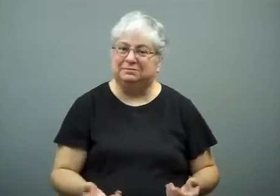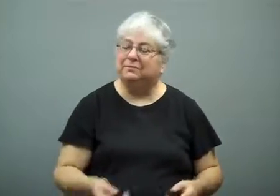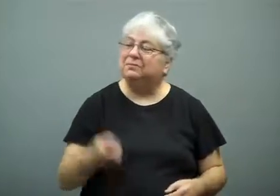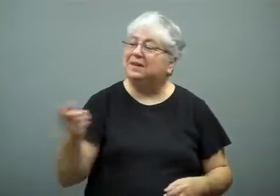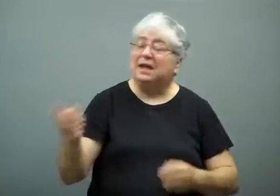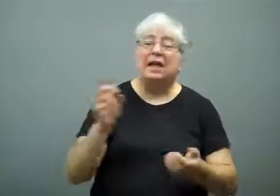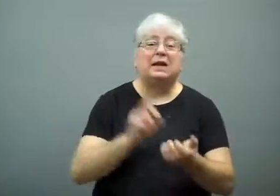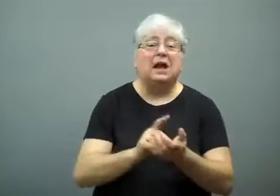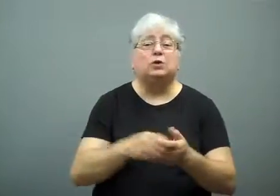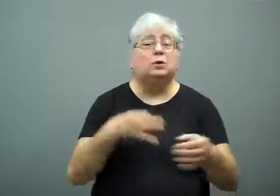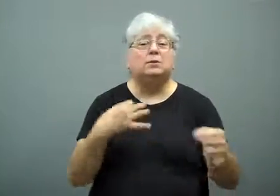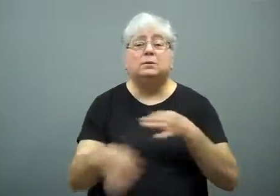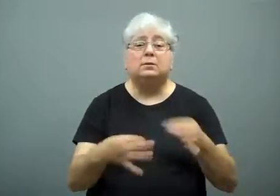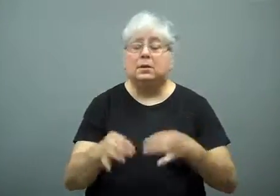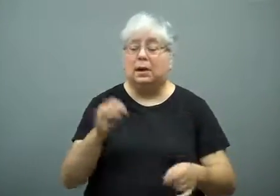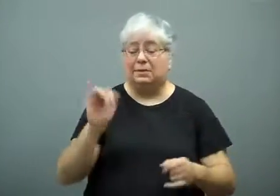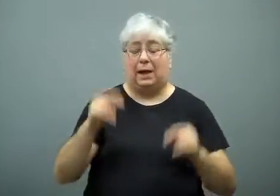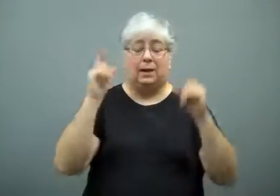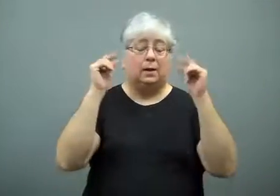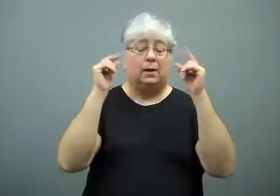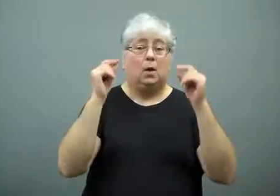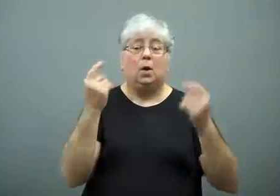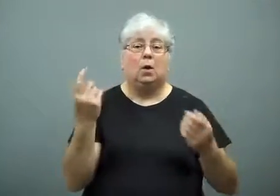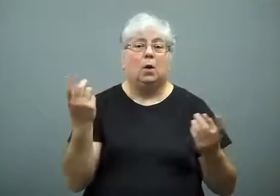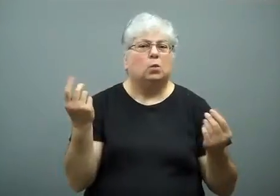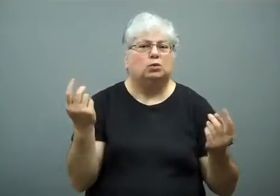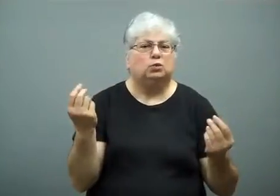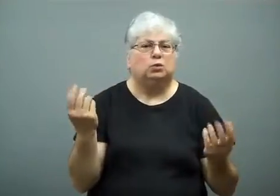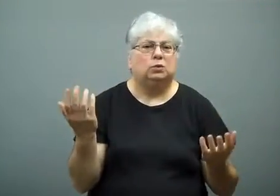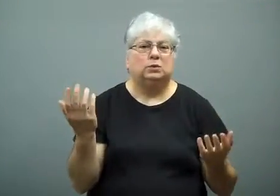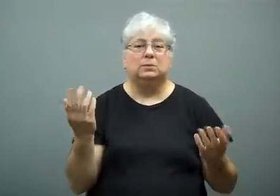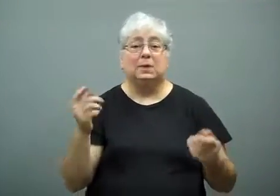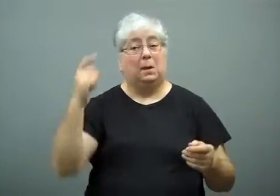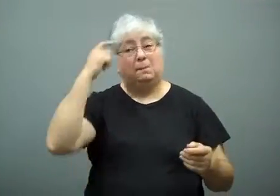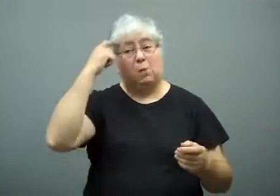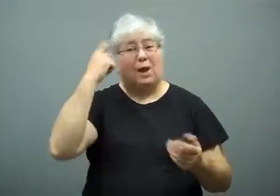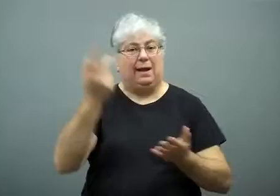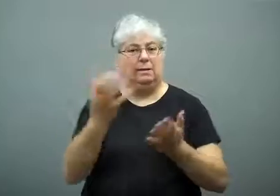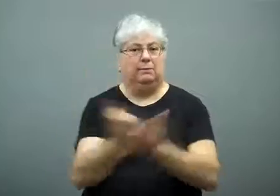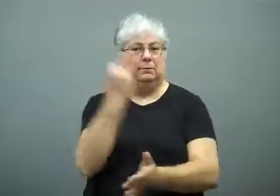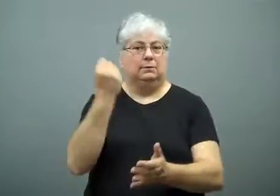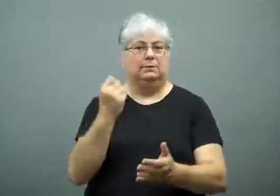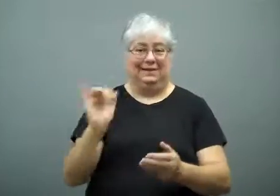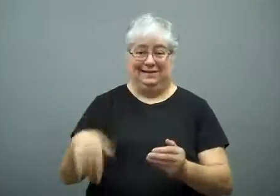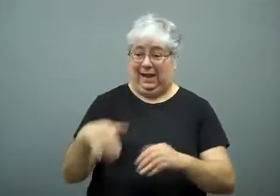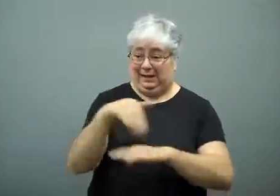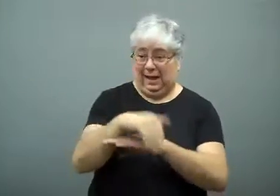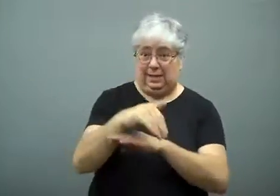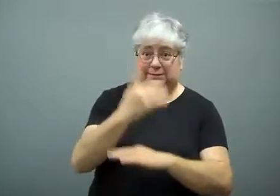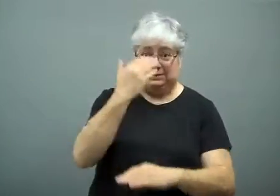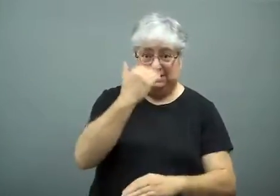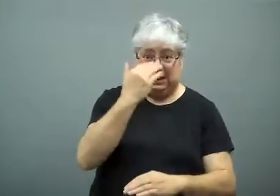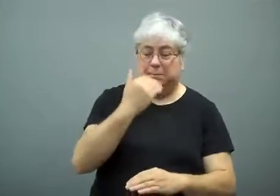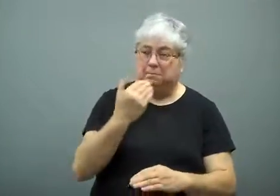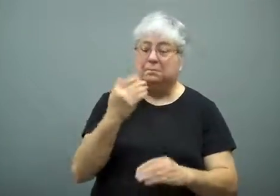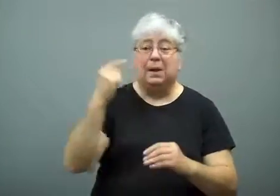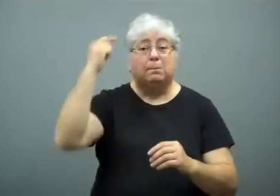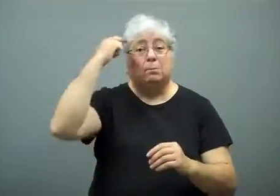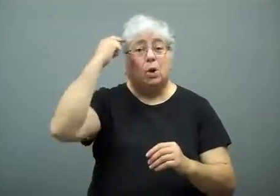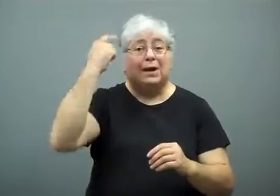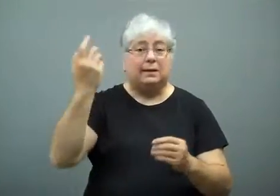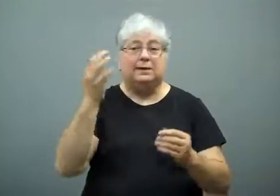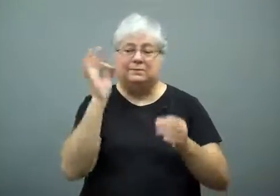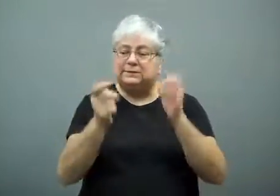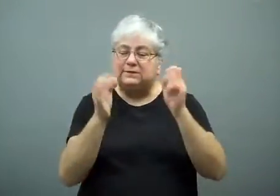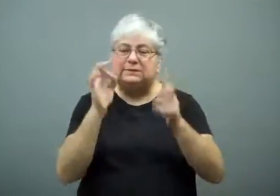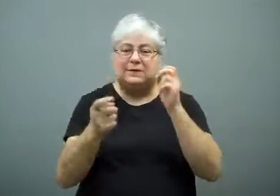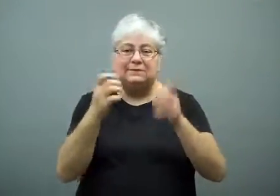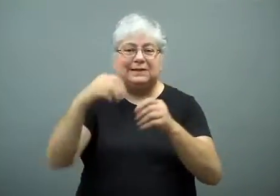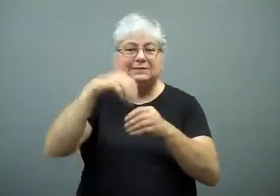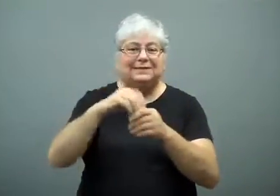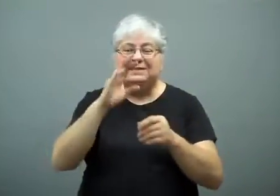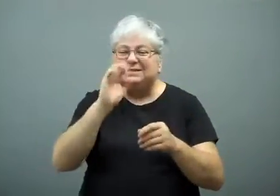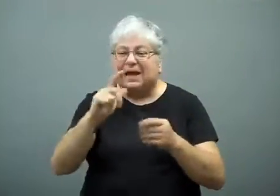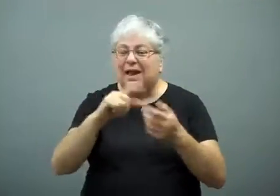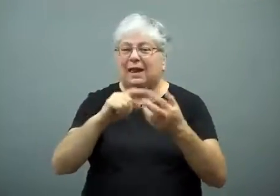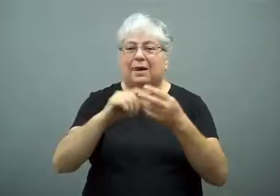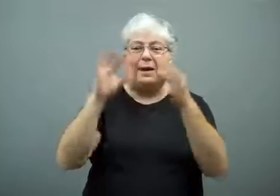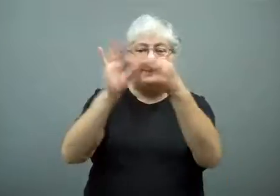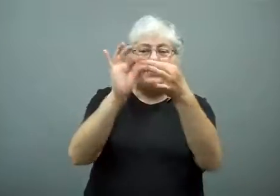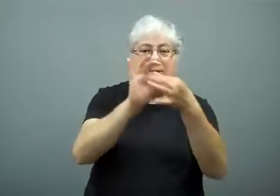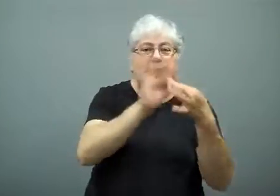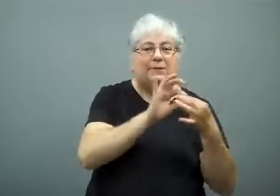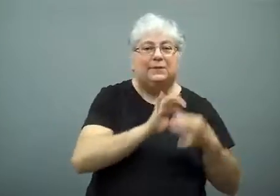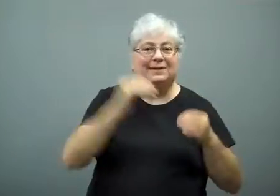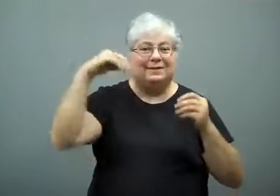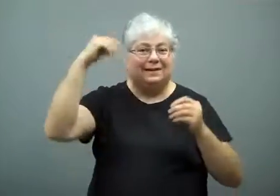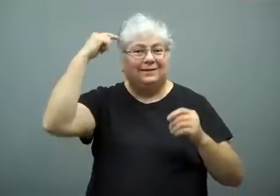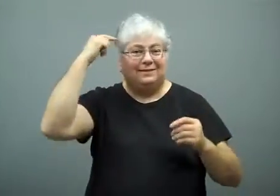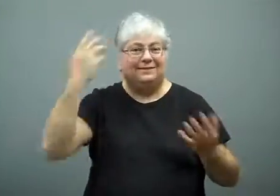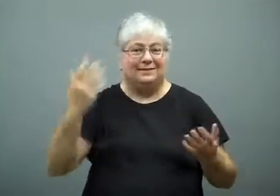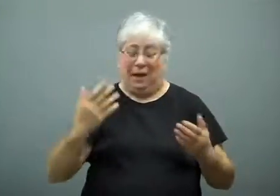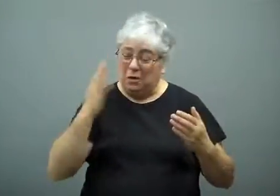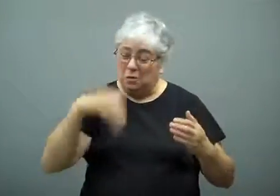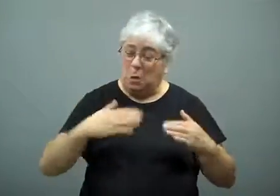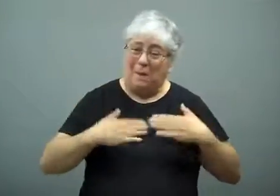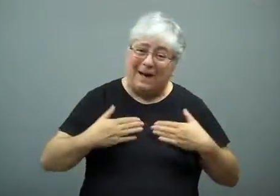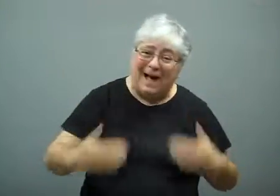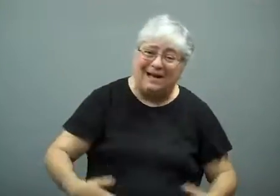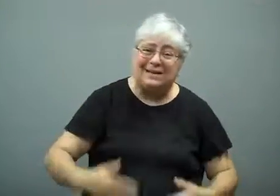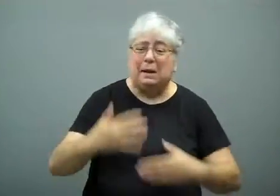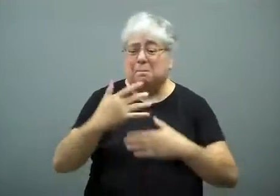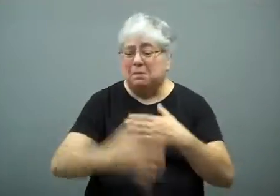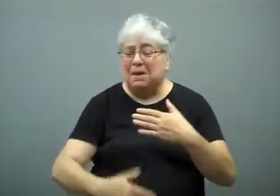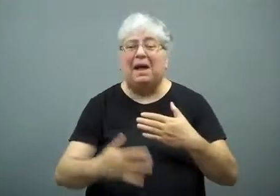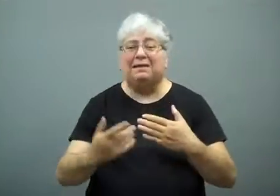The doctor explained that during REM sleep, the brain repairs its cells and neurons.